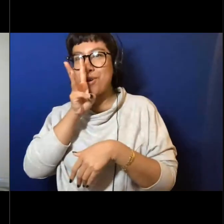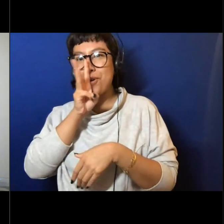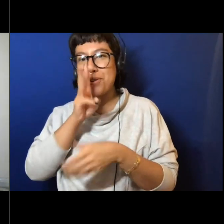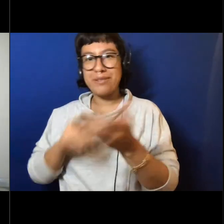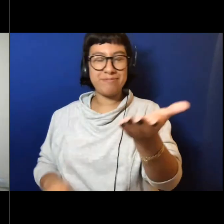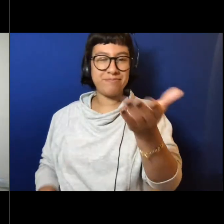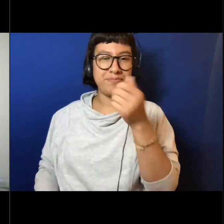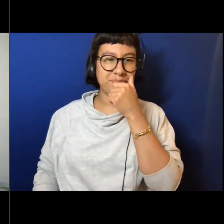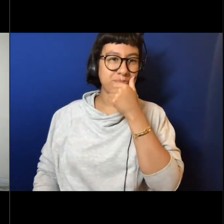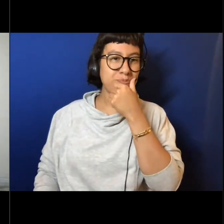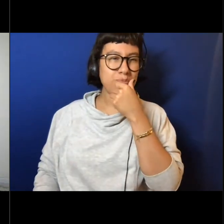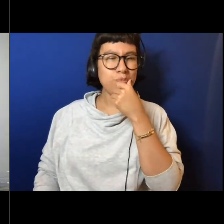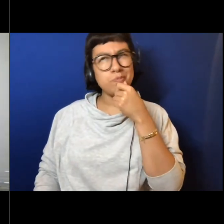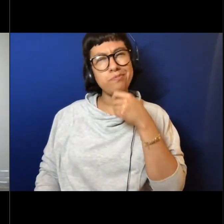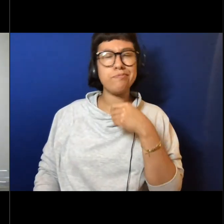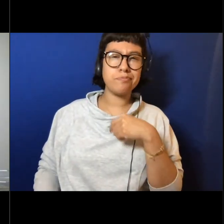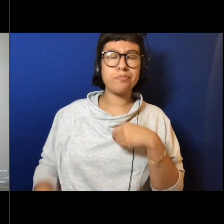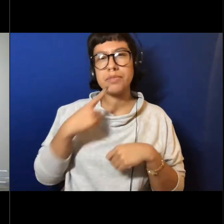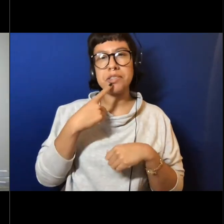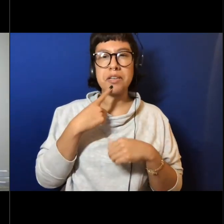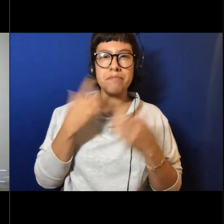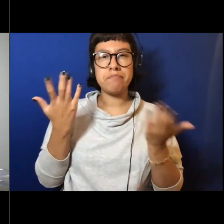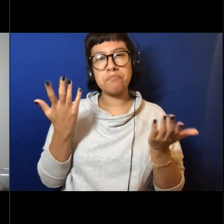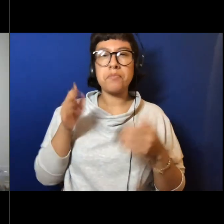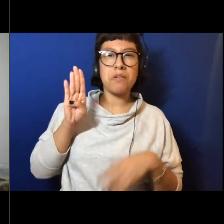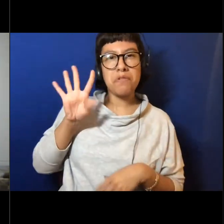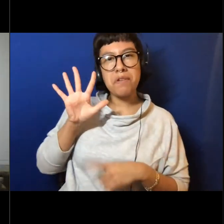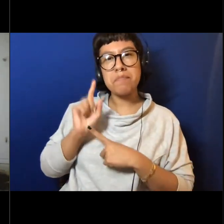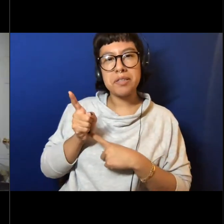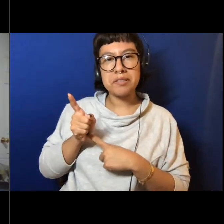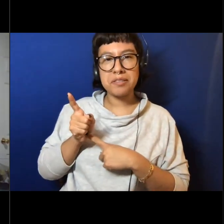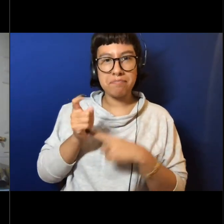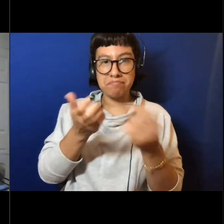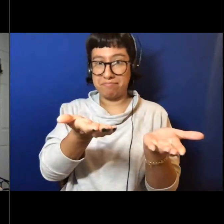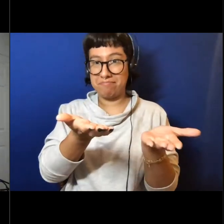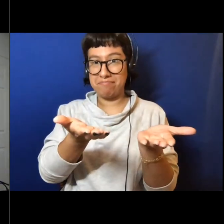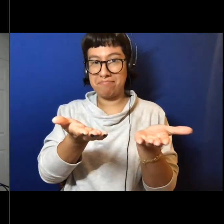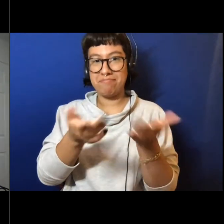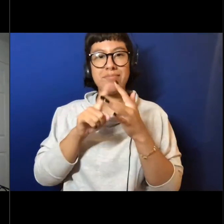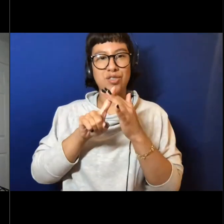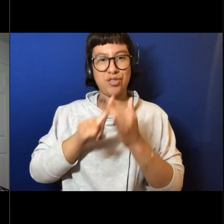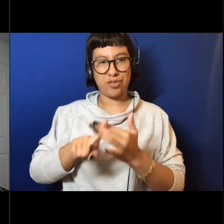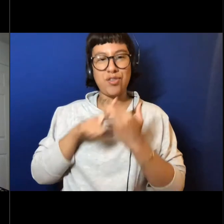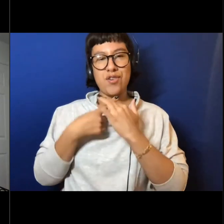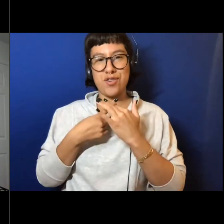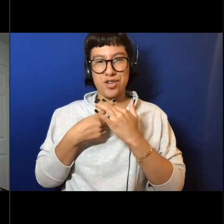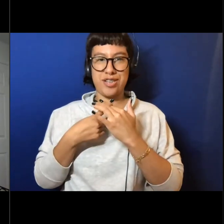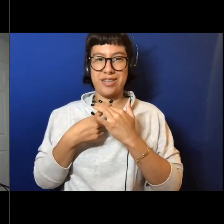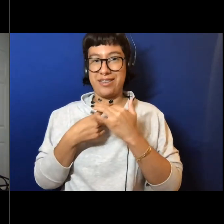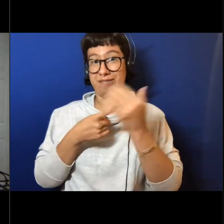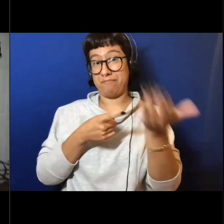So it's been about 45 minutes, since we've started this close one.